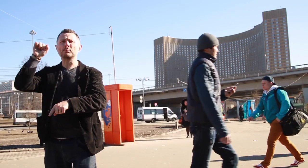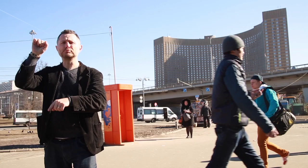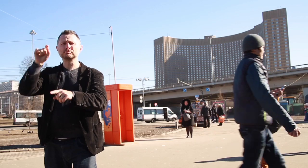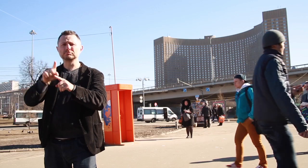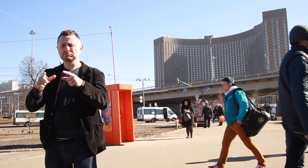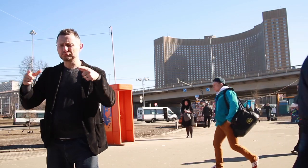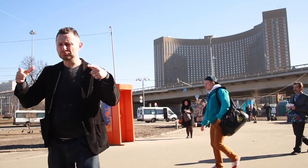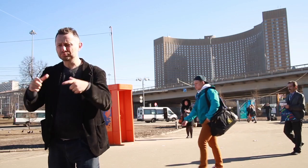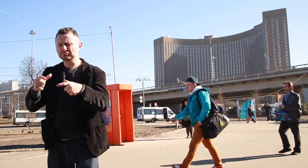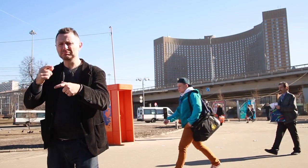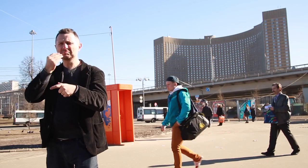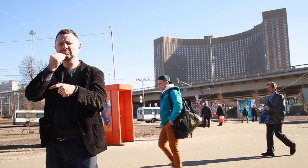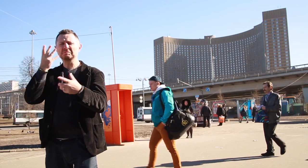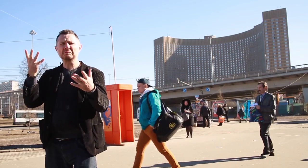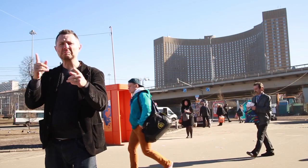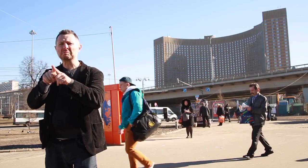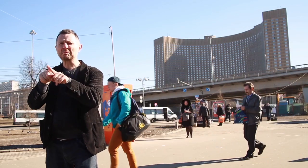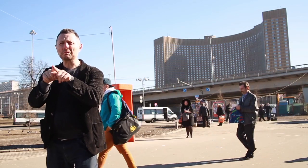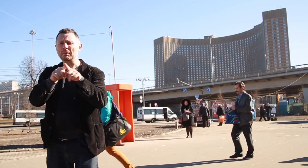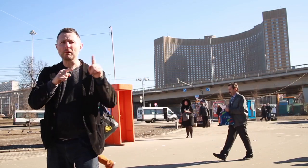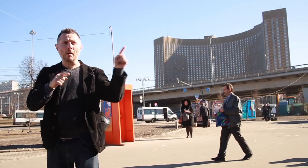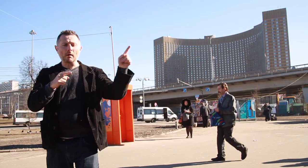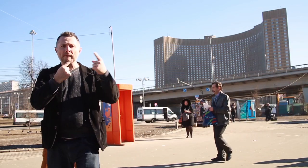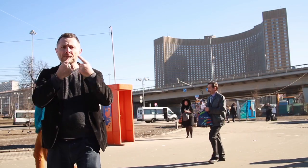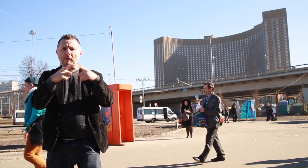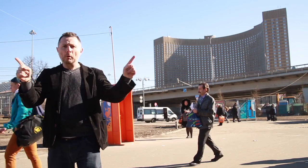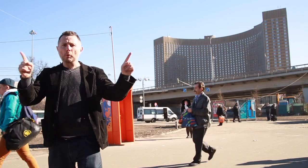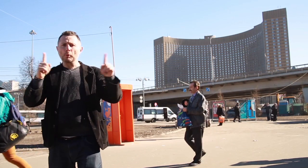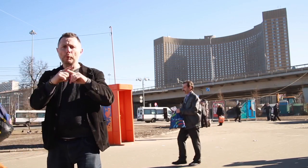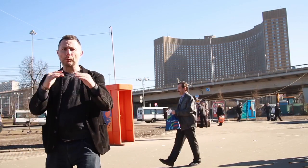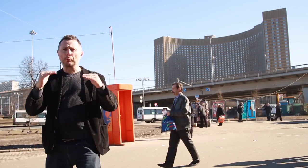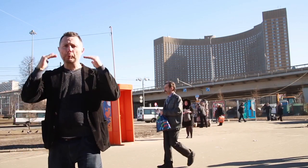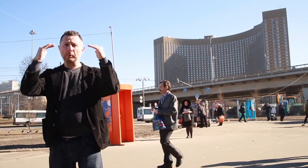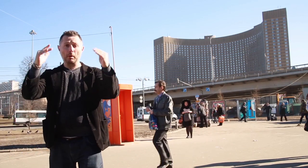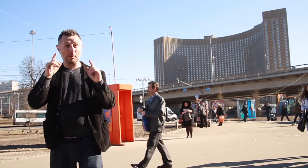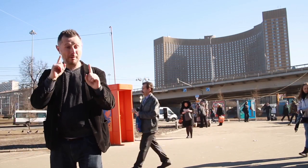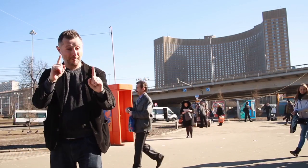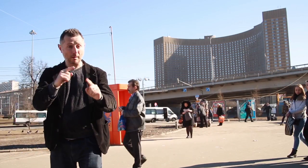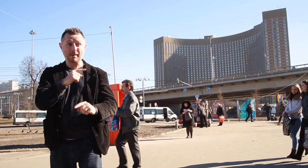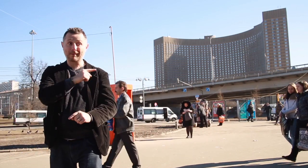entrance to the hotel. Deaf people were left wondering how to enter through the front until